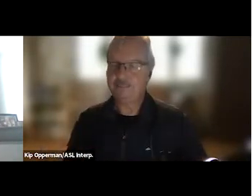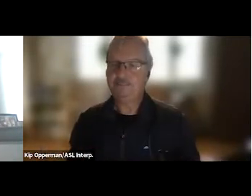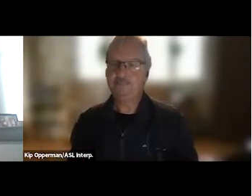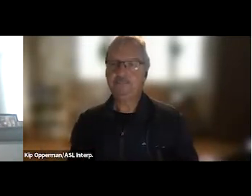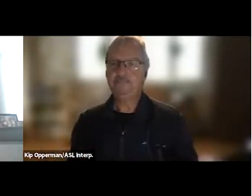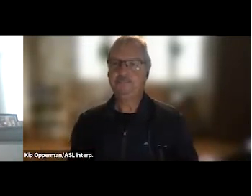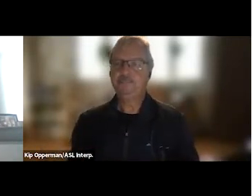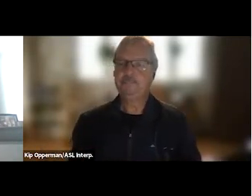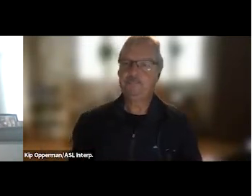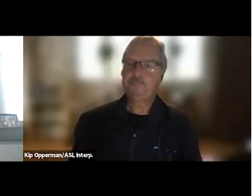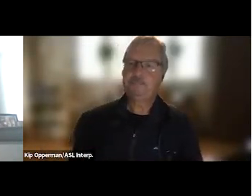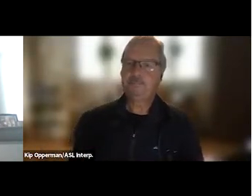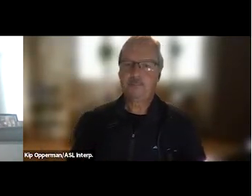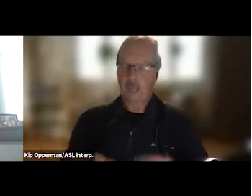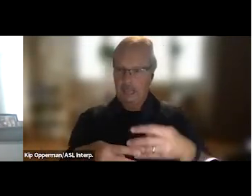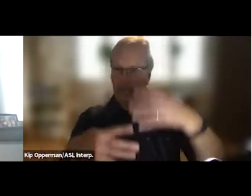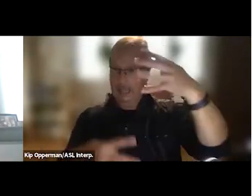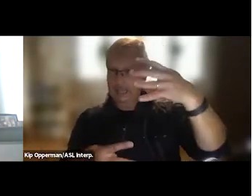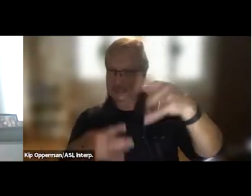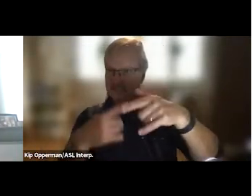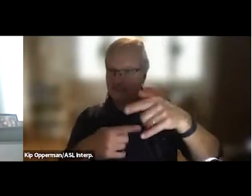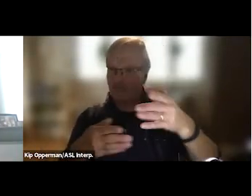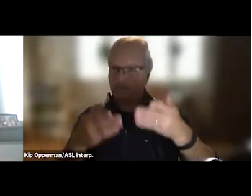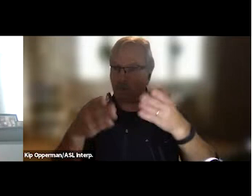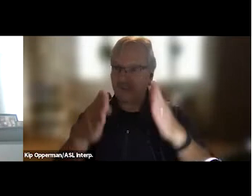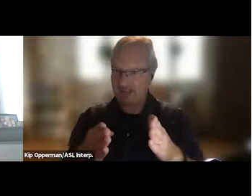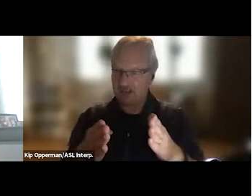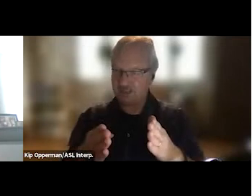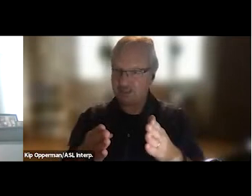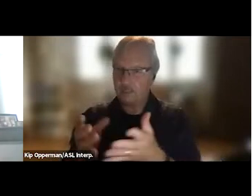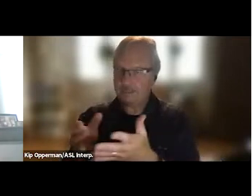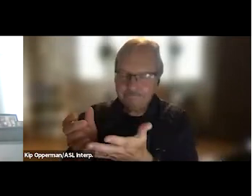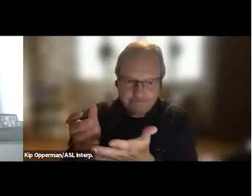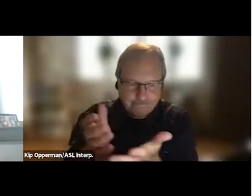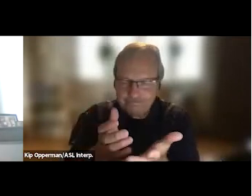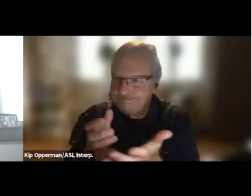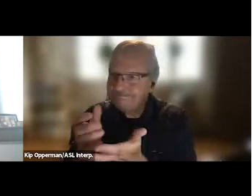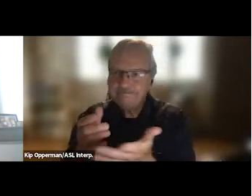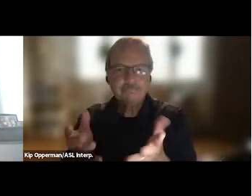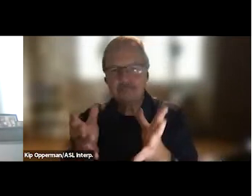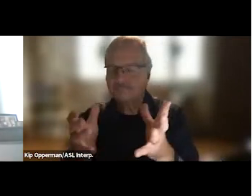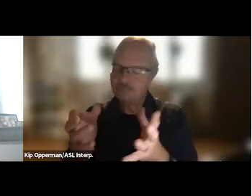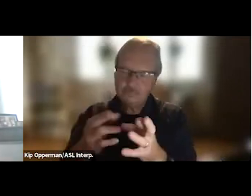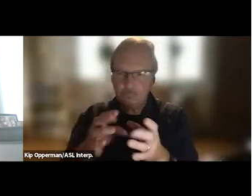This is just a list of some of our providers that we've cultivated relationships with on behalf of those leaving our facility